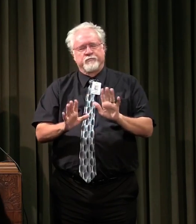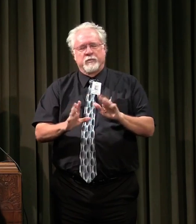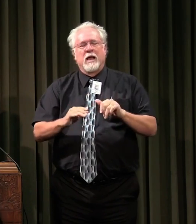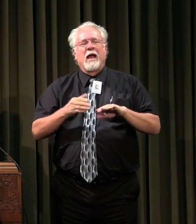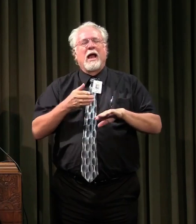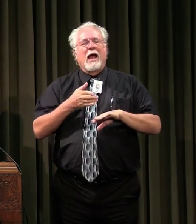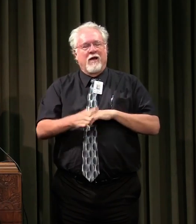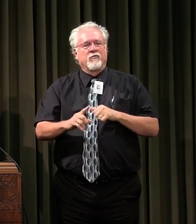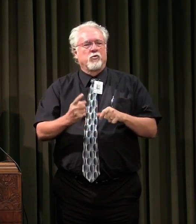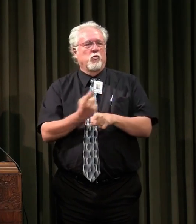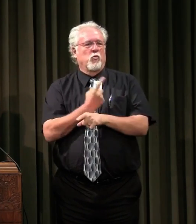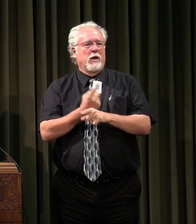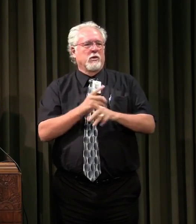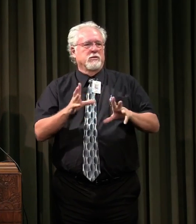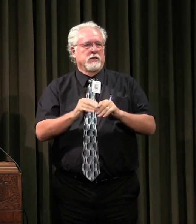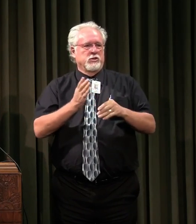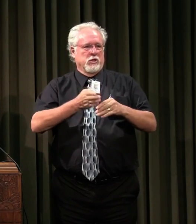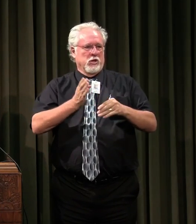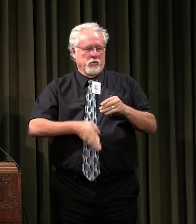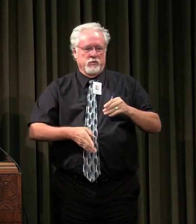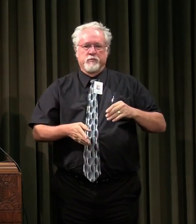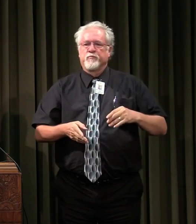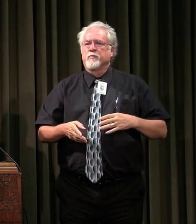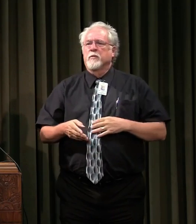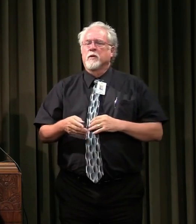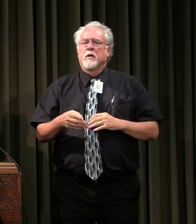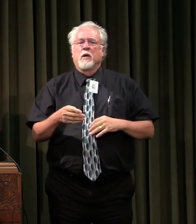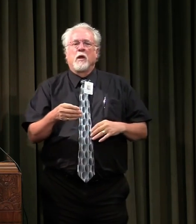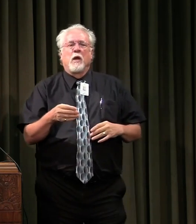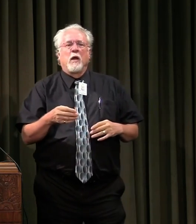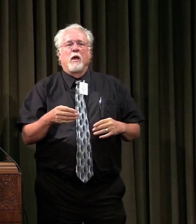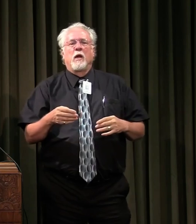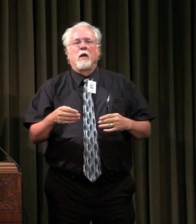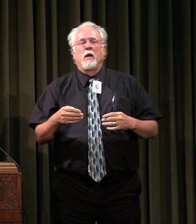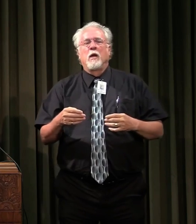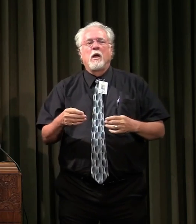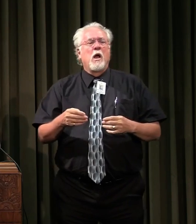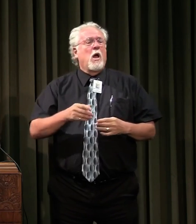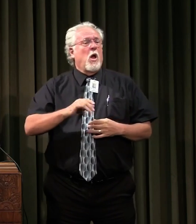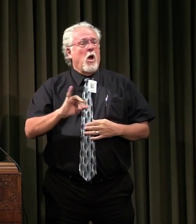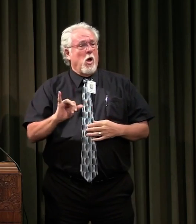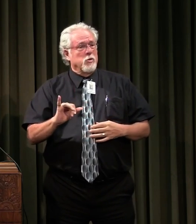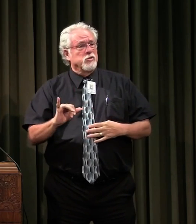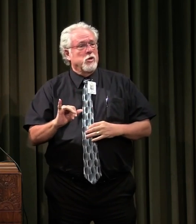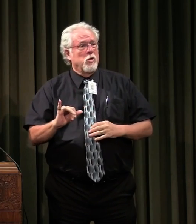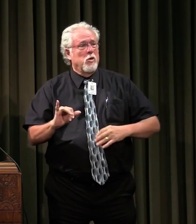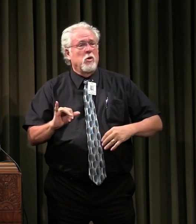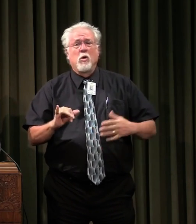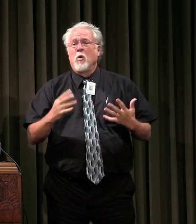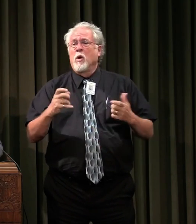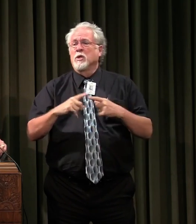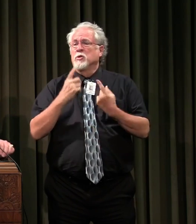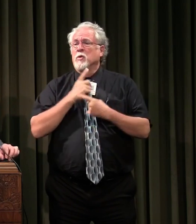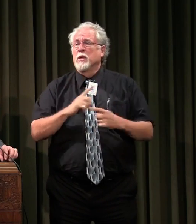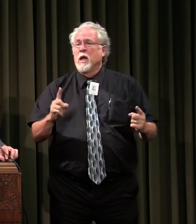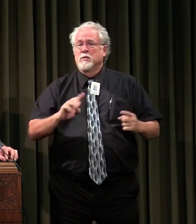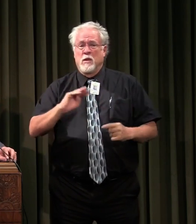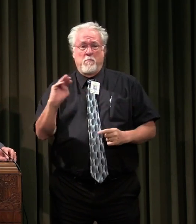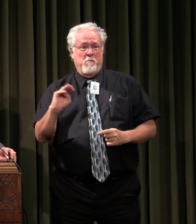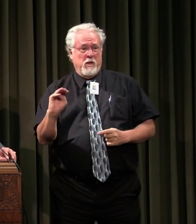Session concludes. I also wanted to announce that on Monday I got some staff